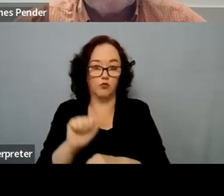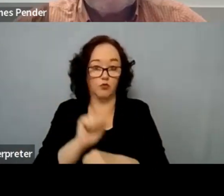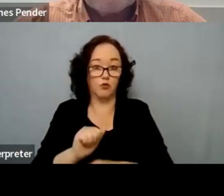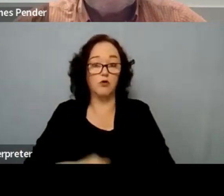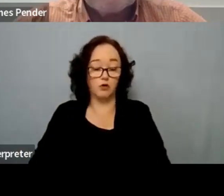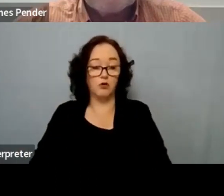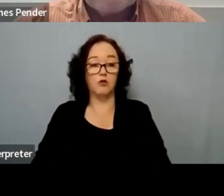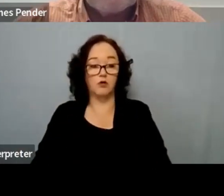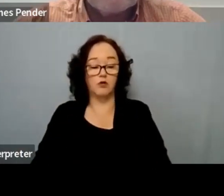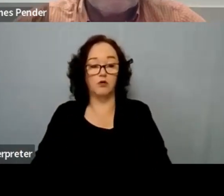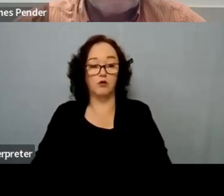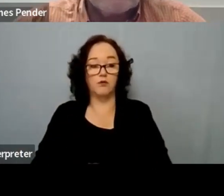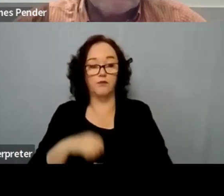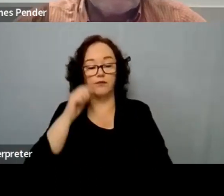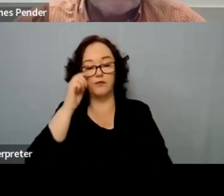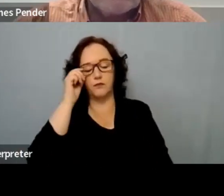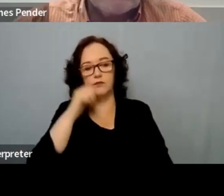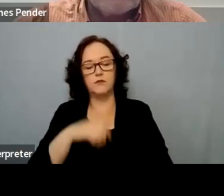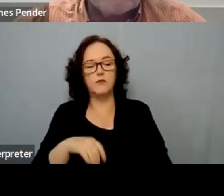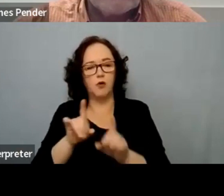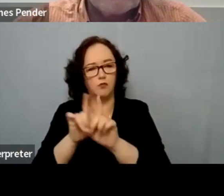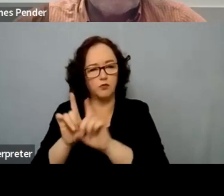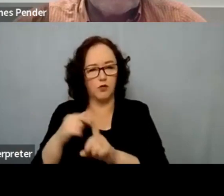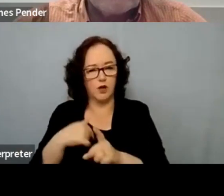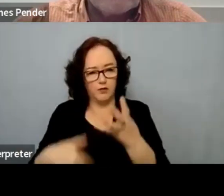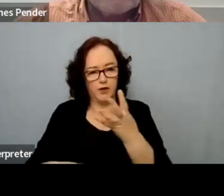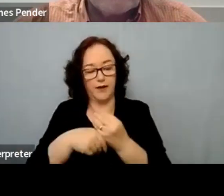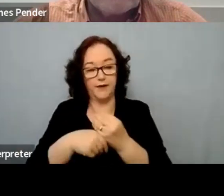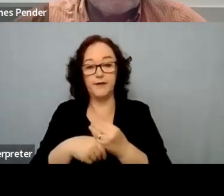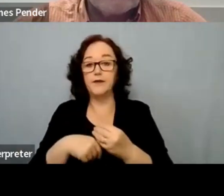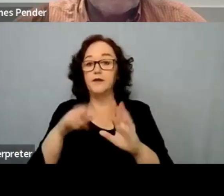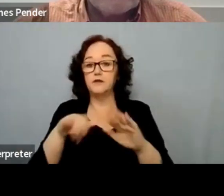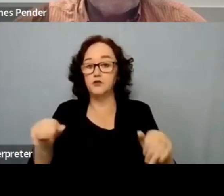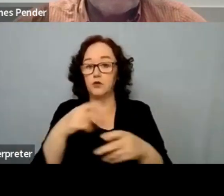June Klein-Bacon: Maria, I think I would add you know, the child welfare system is so incredibly